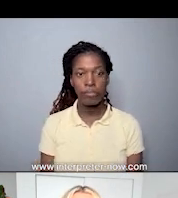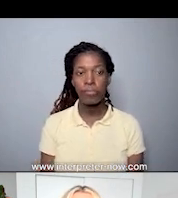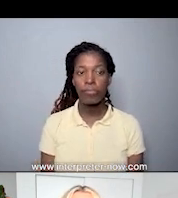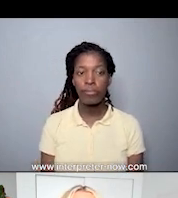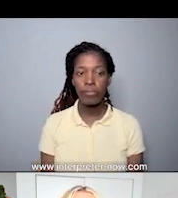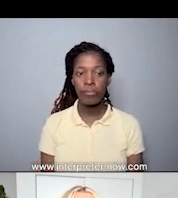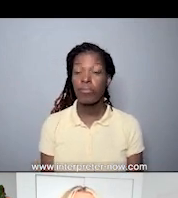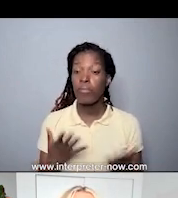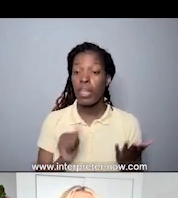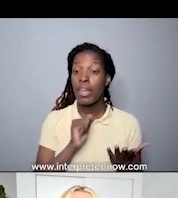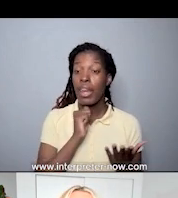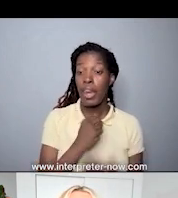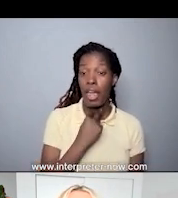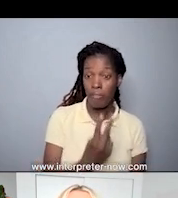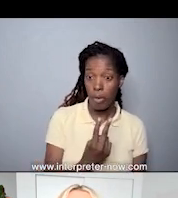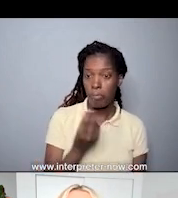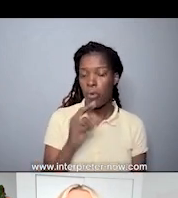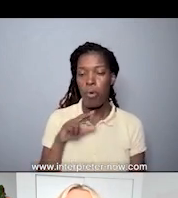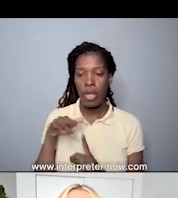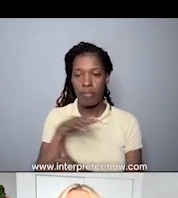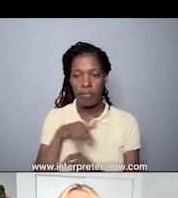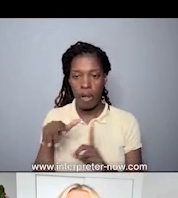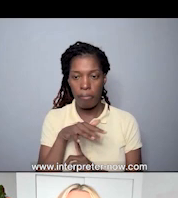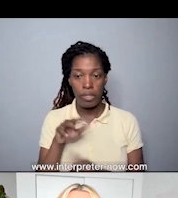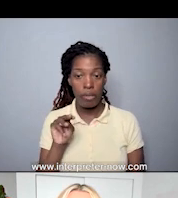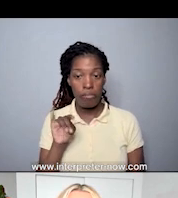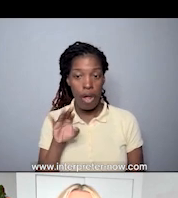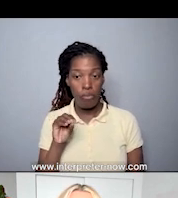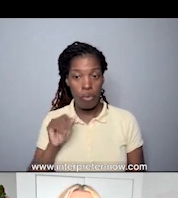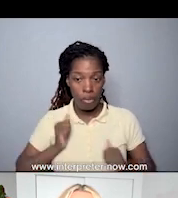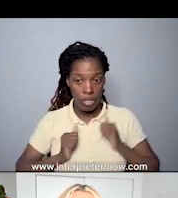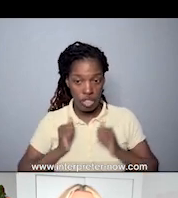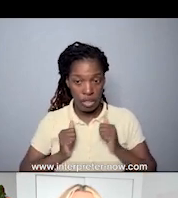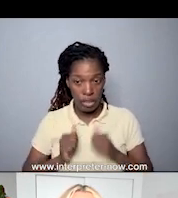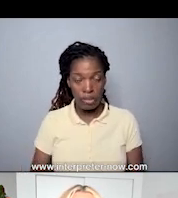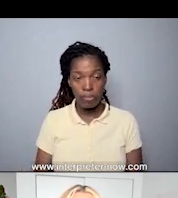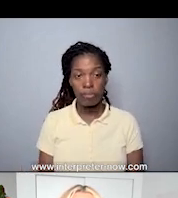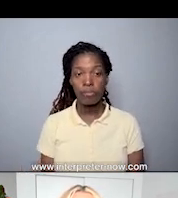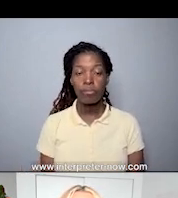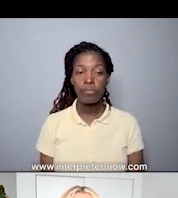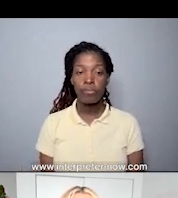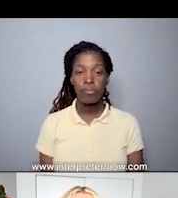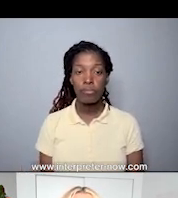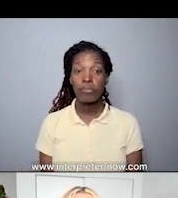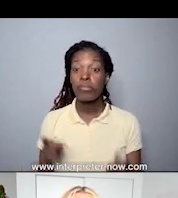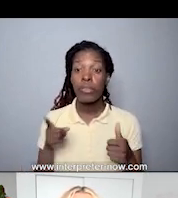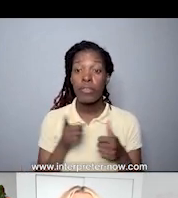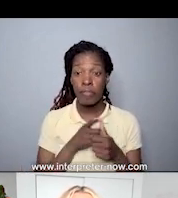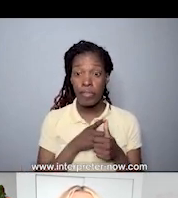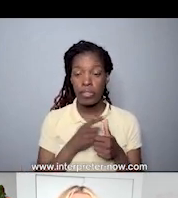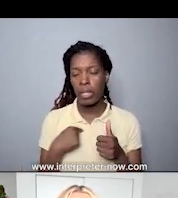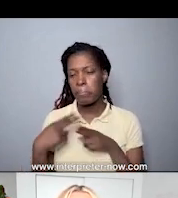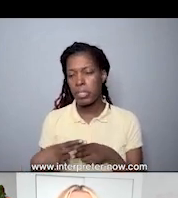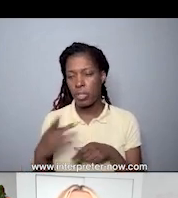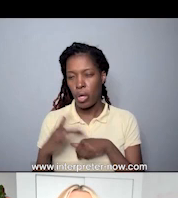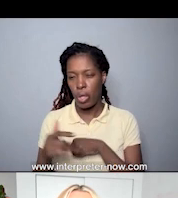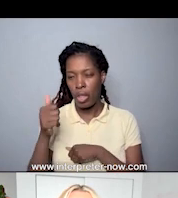We'll move into a few nonverbal and environmental microaggressions as well.